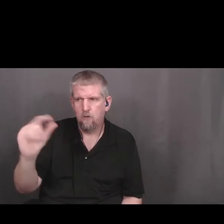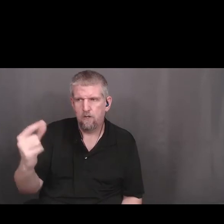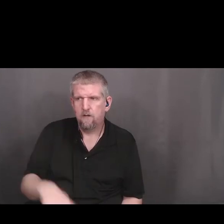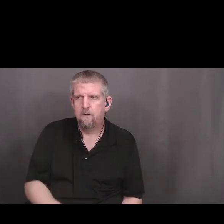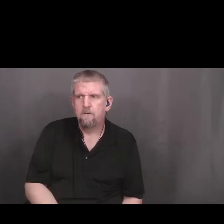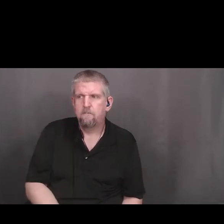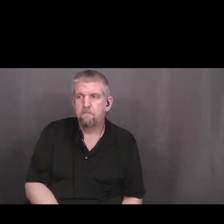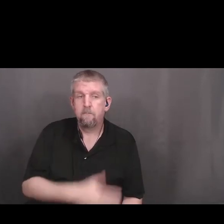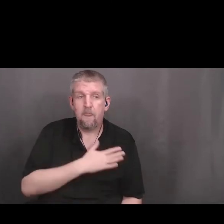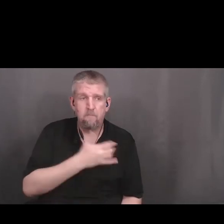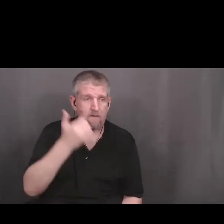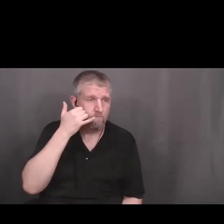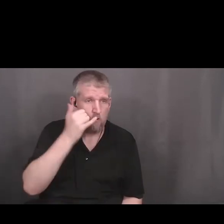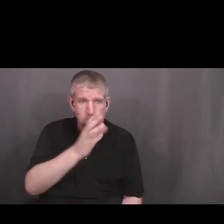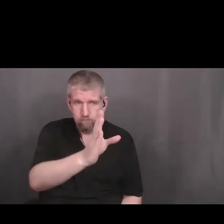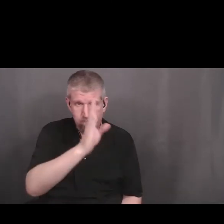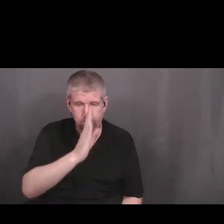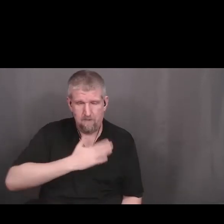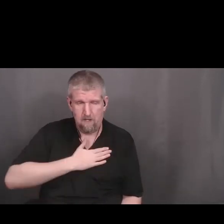And my phone number, the one that goes directly to me